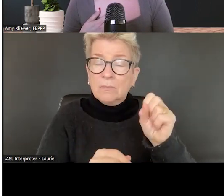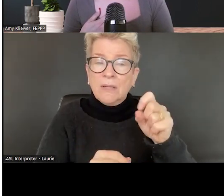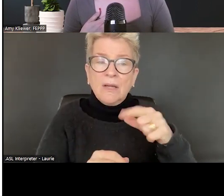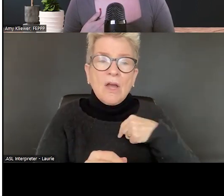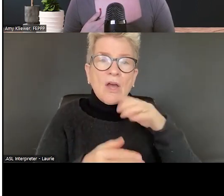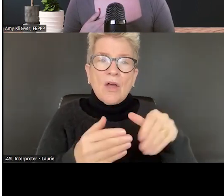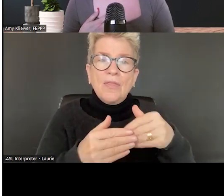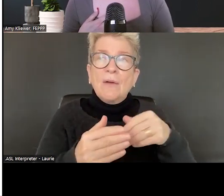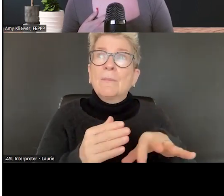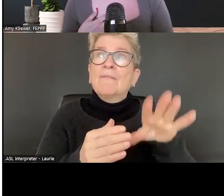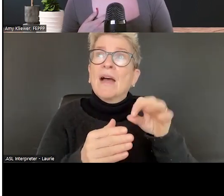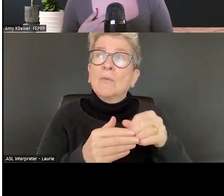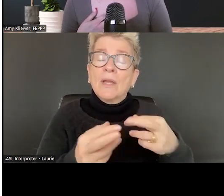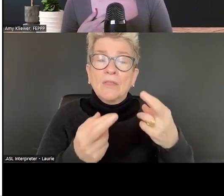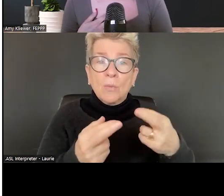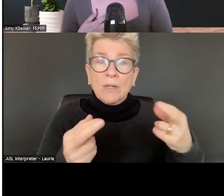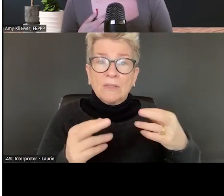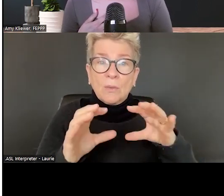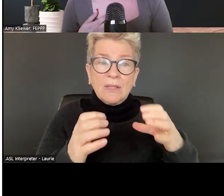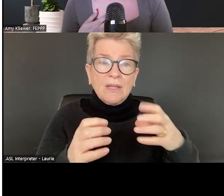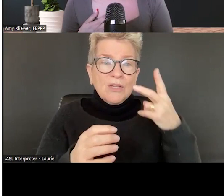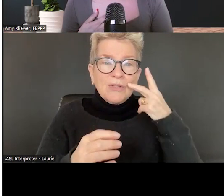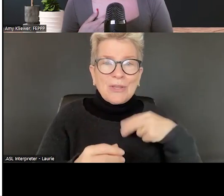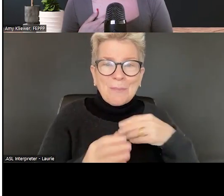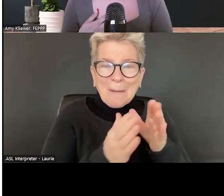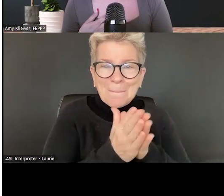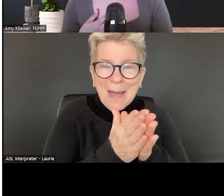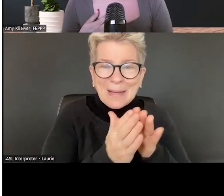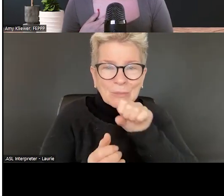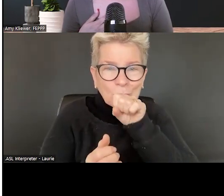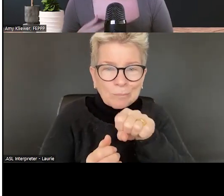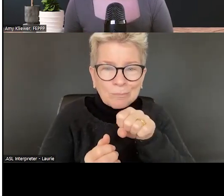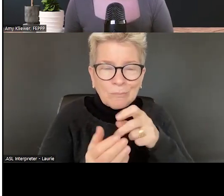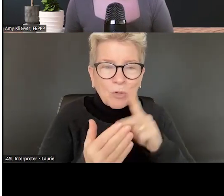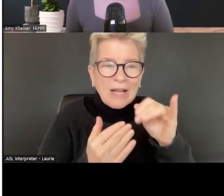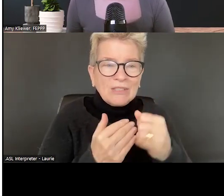collection. You will see my passion project, the financial education public private library,